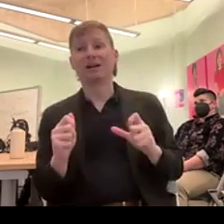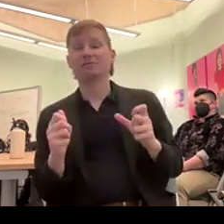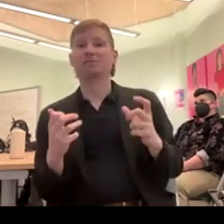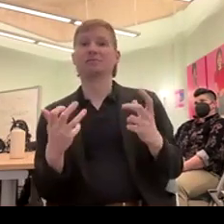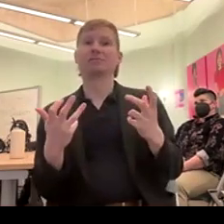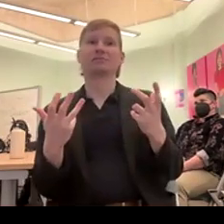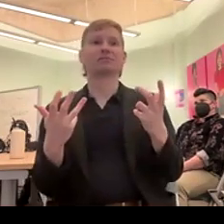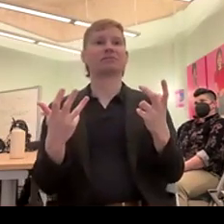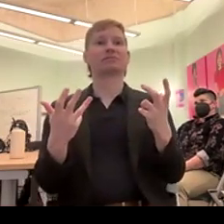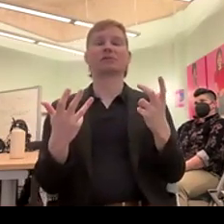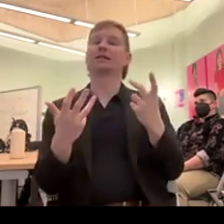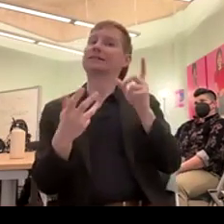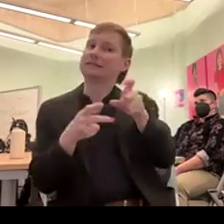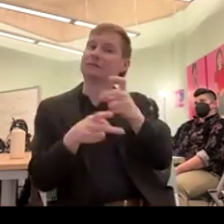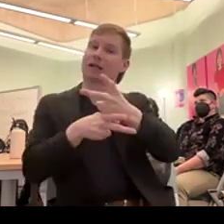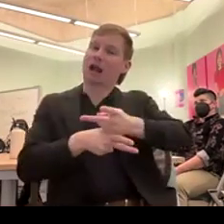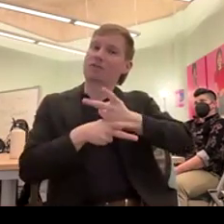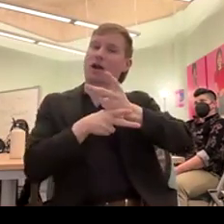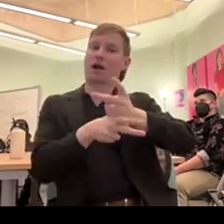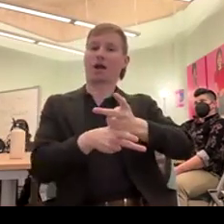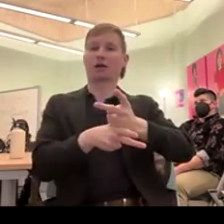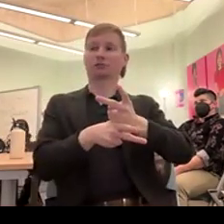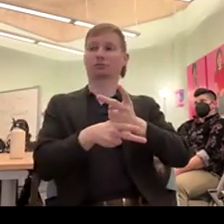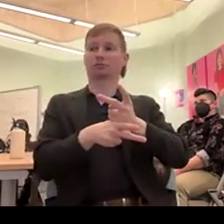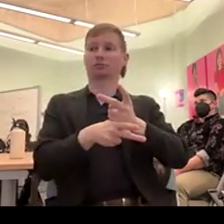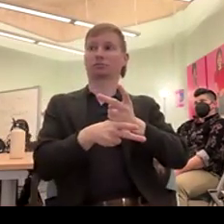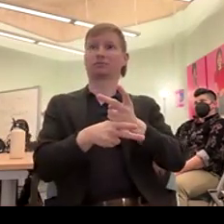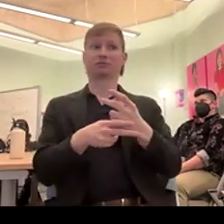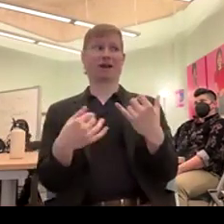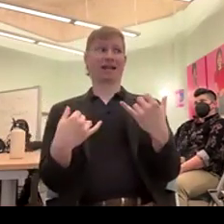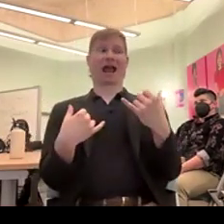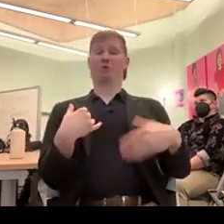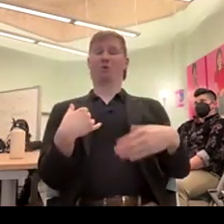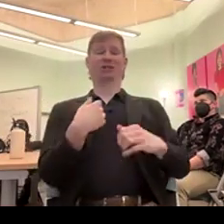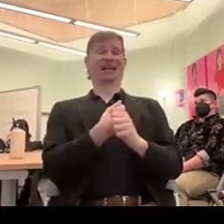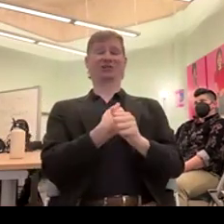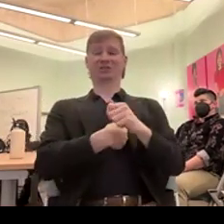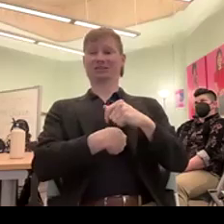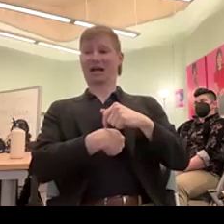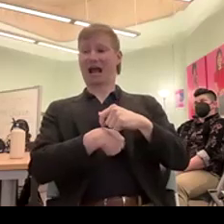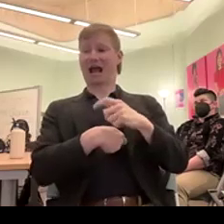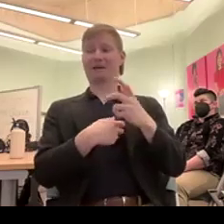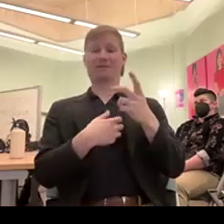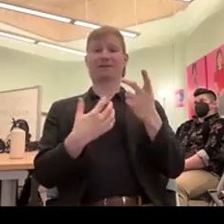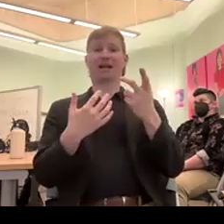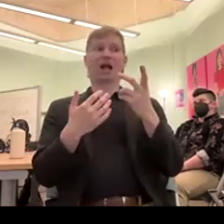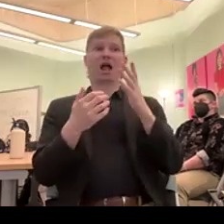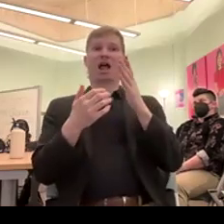to be totally burnt out, and then also being very cautious that we're in an extra dangerous time,